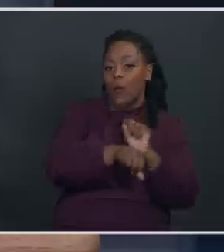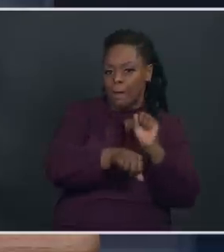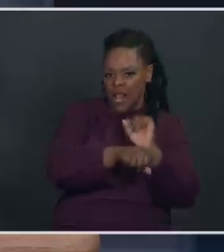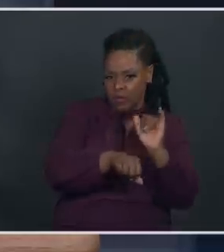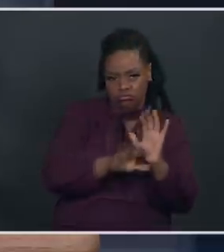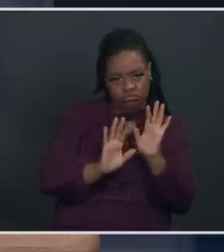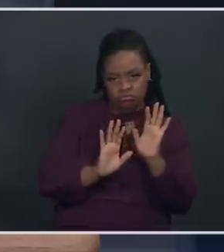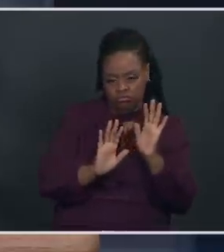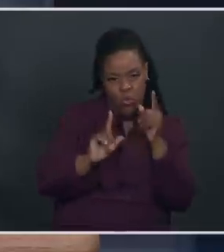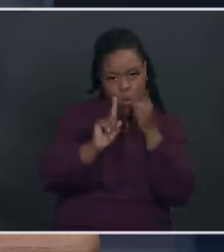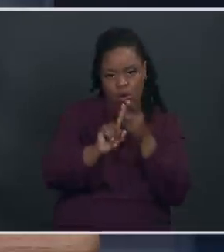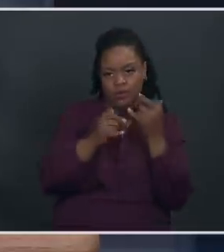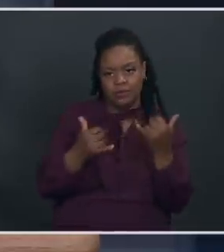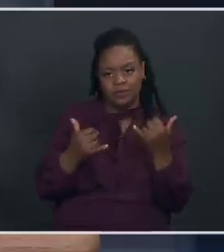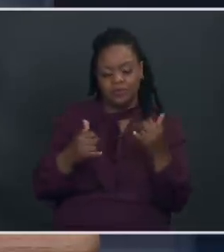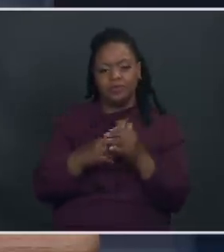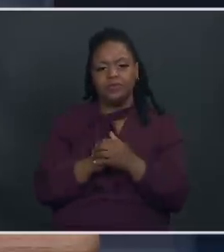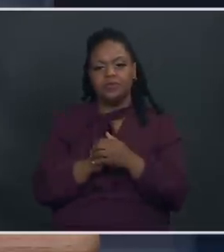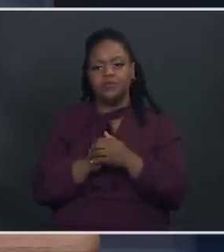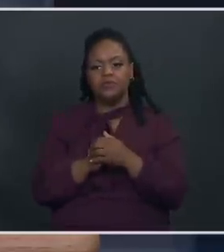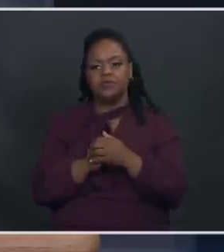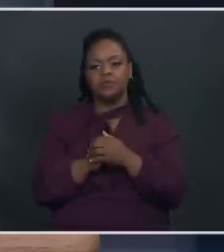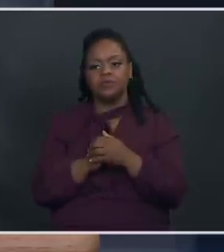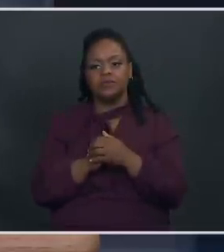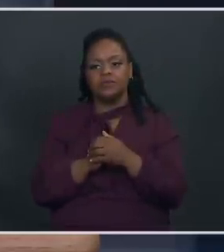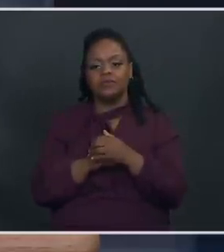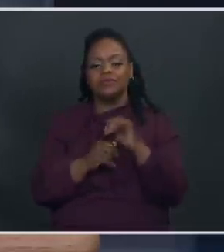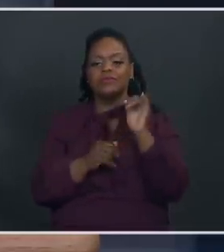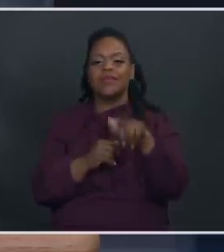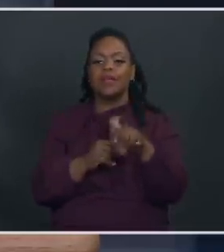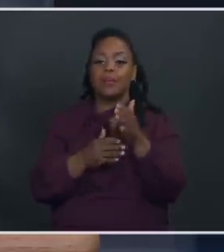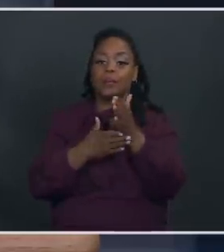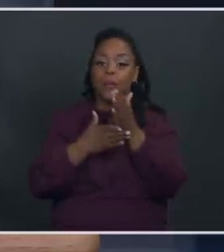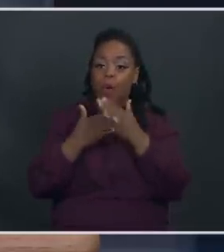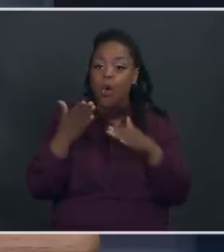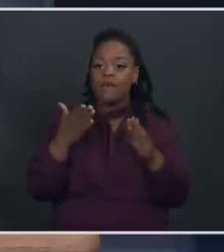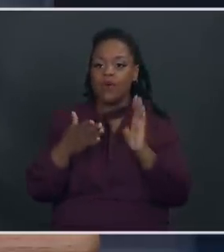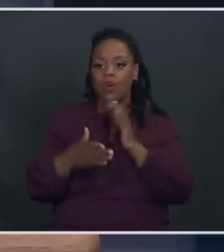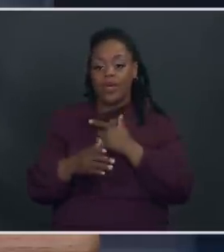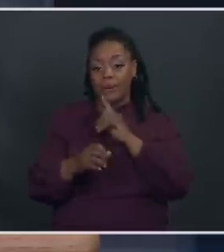It was not part of the commitments on the campaign, but we're going to take a close look at all of it.